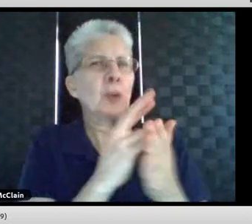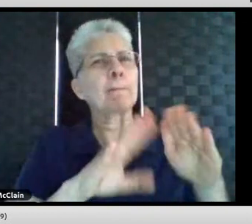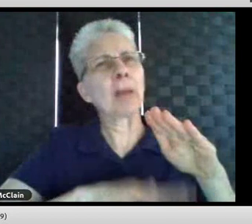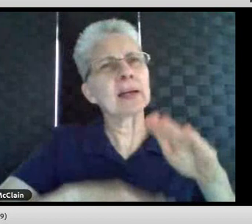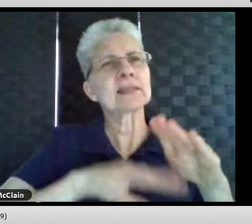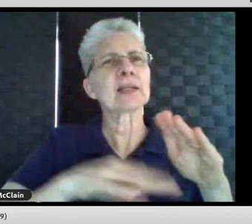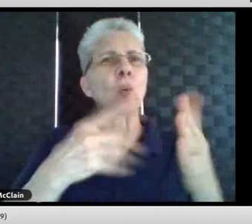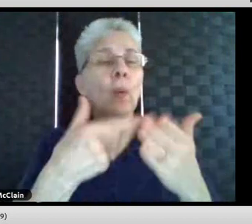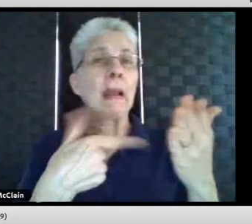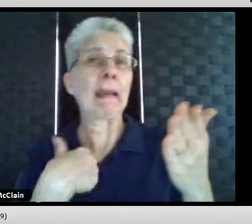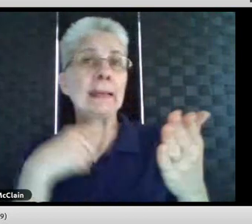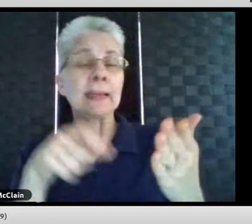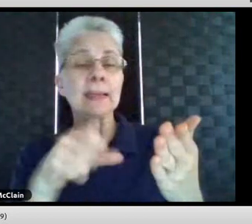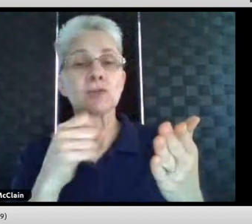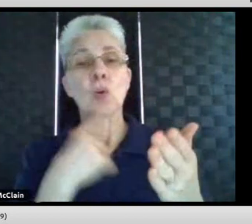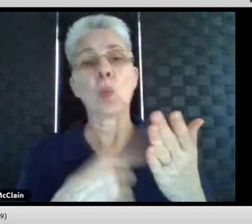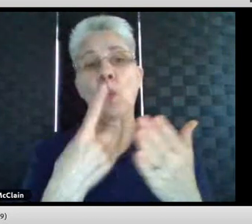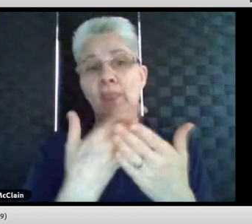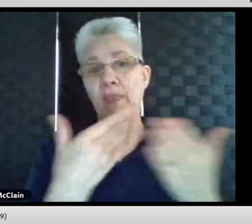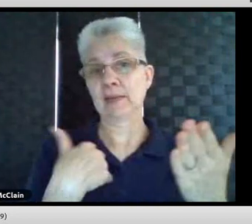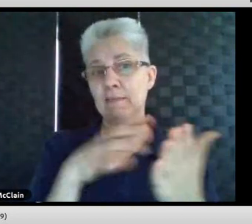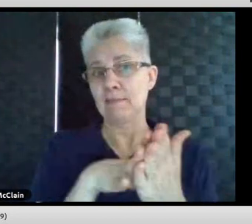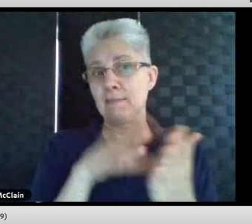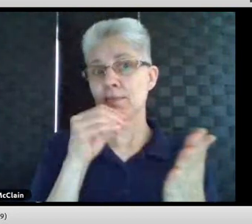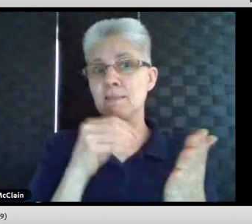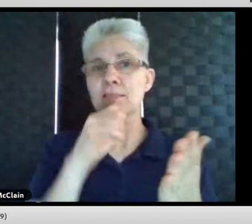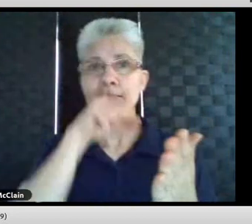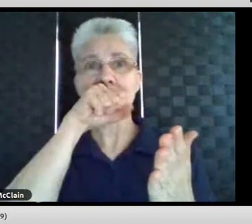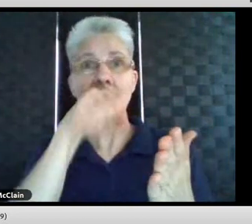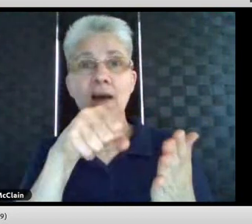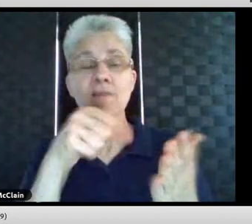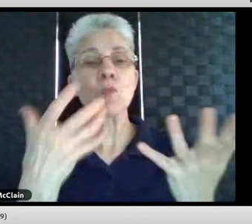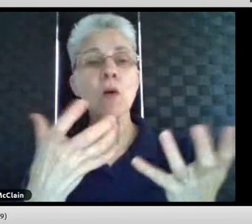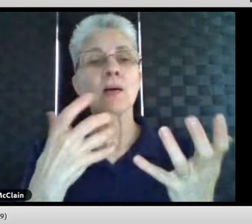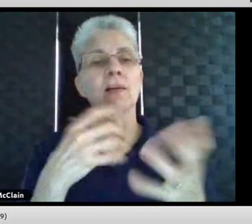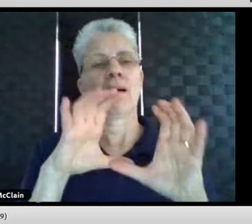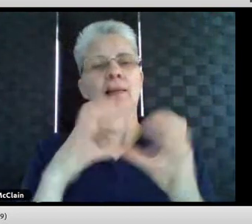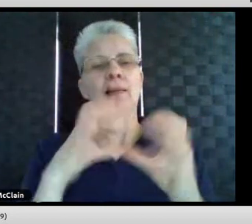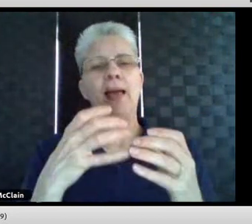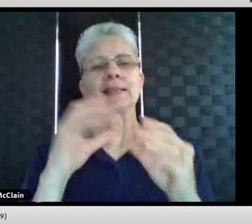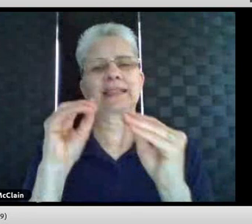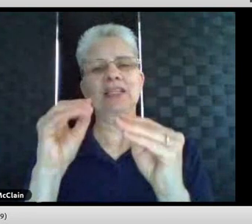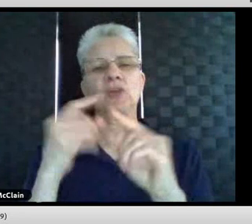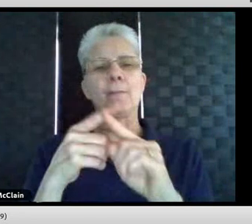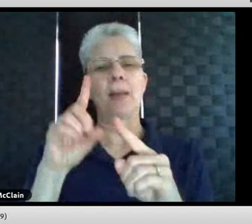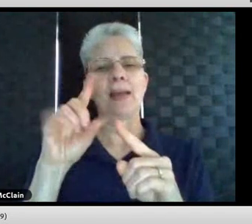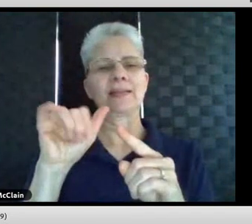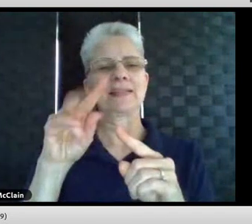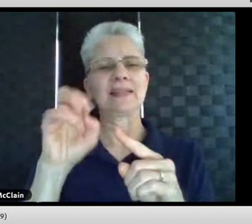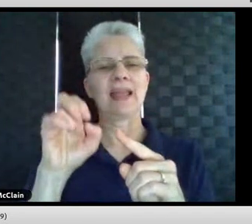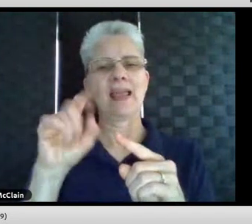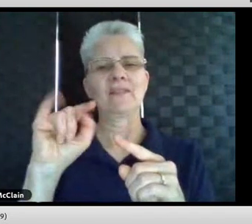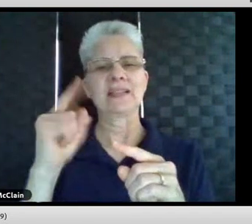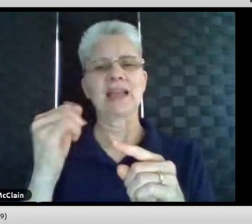So one of the things that I really loved, I had a class by Dave Tyckoson, and maybe you've heard his name before,